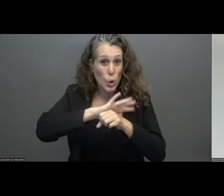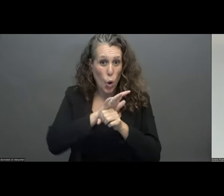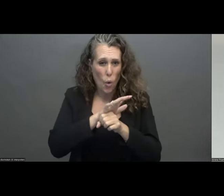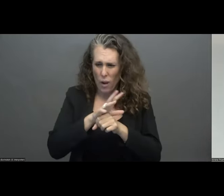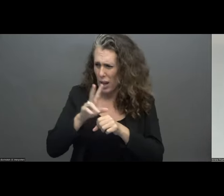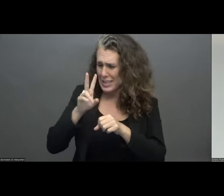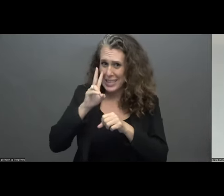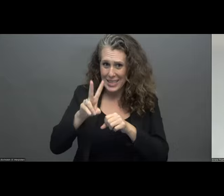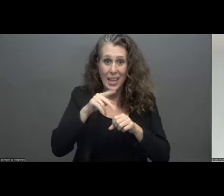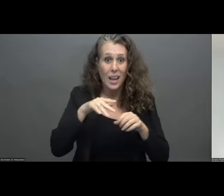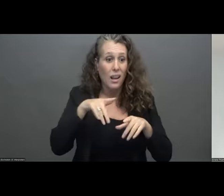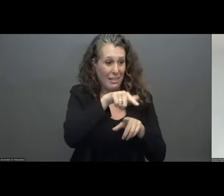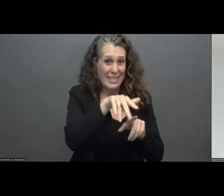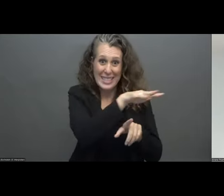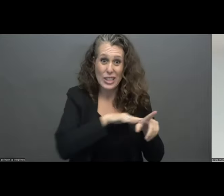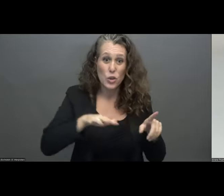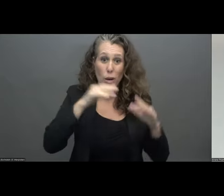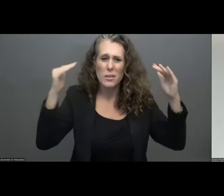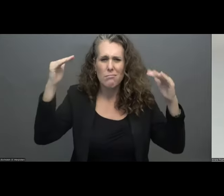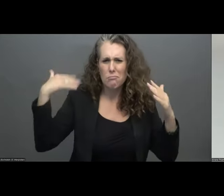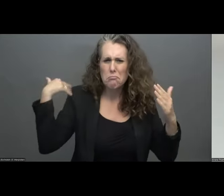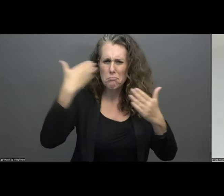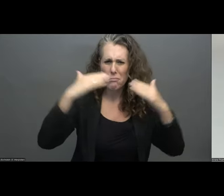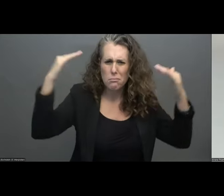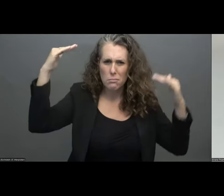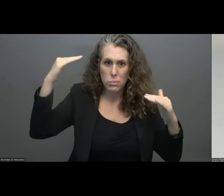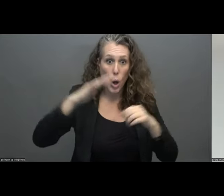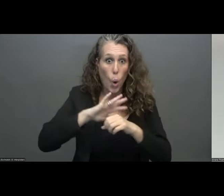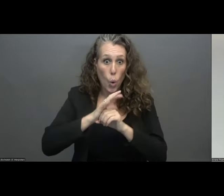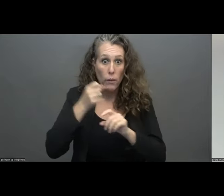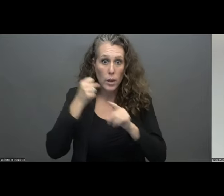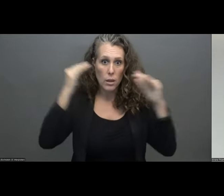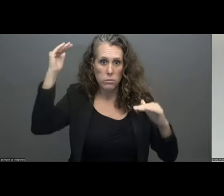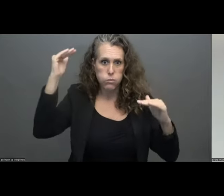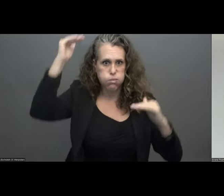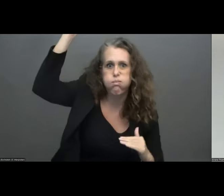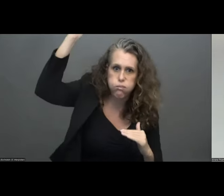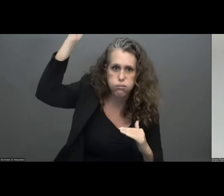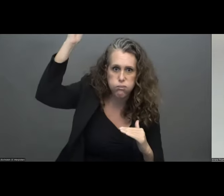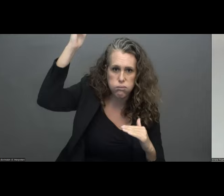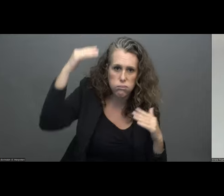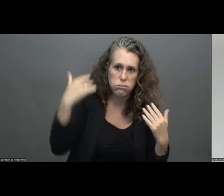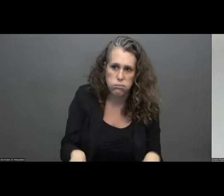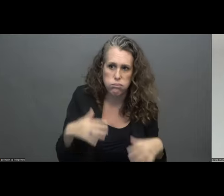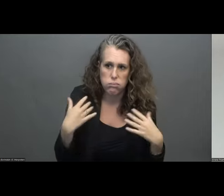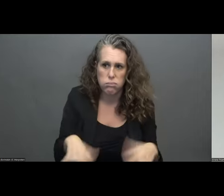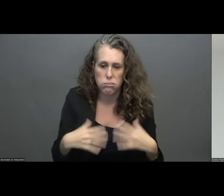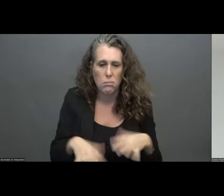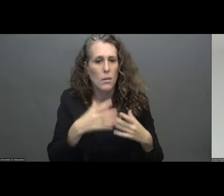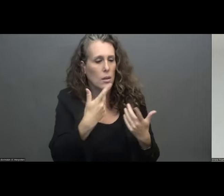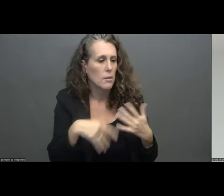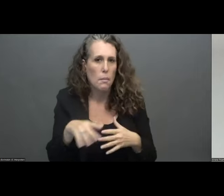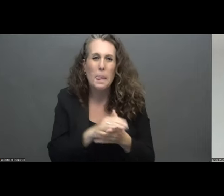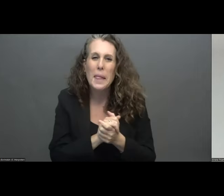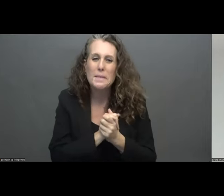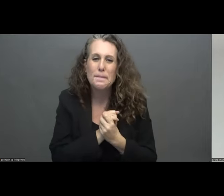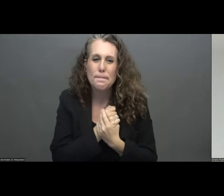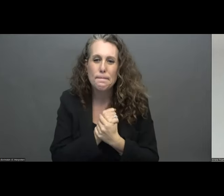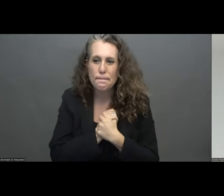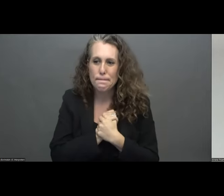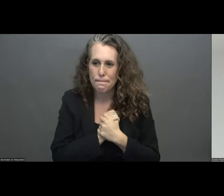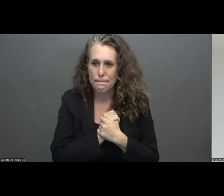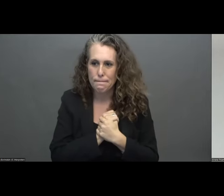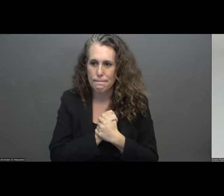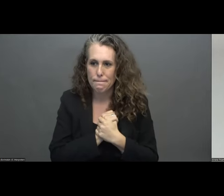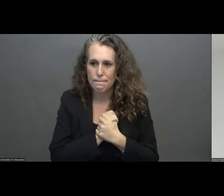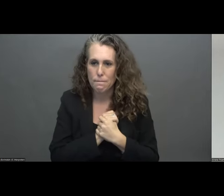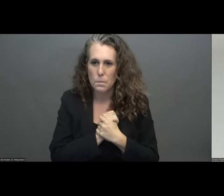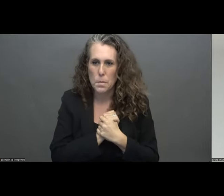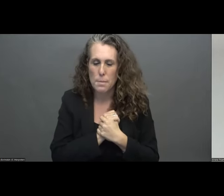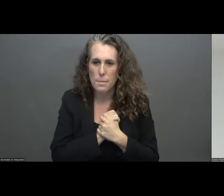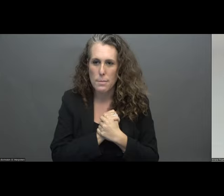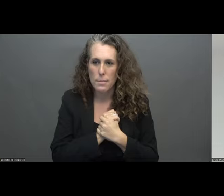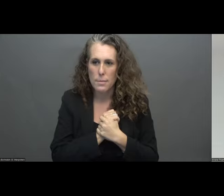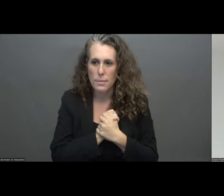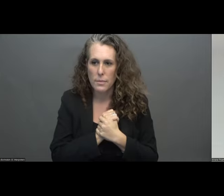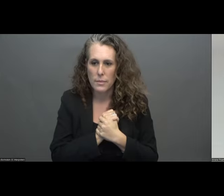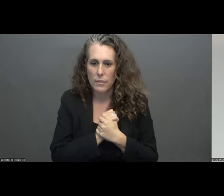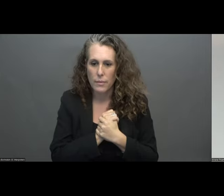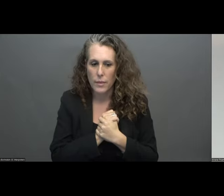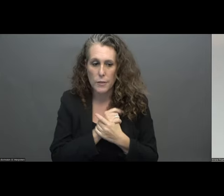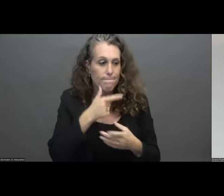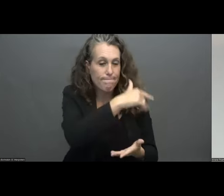like a very top of my key to the person and the captain, I can see the love of God to